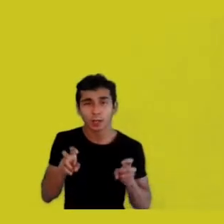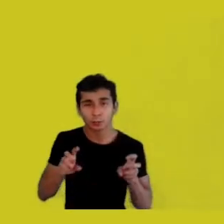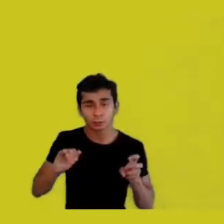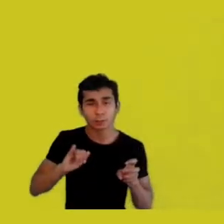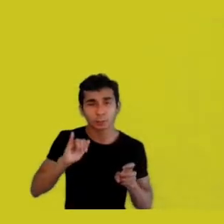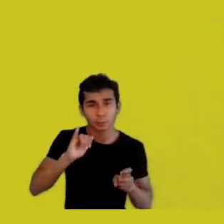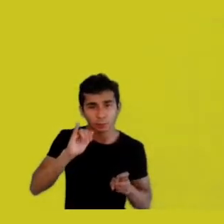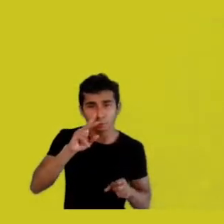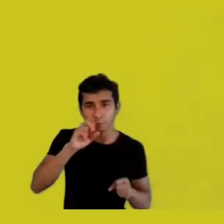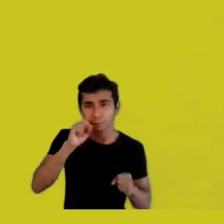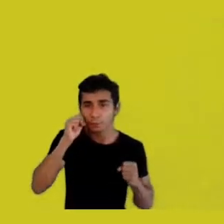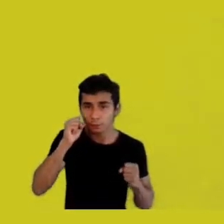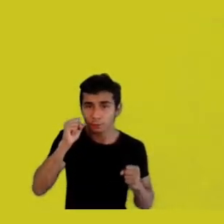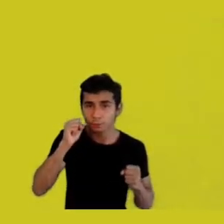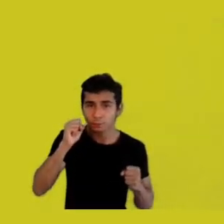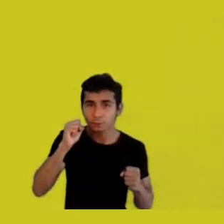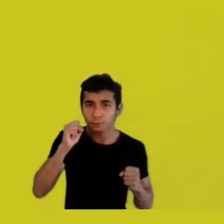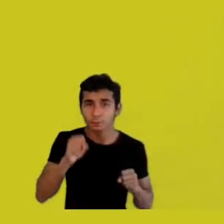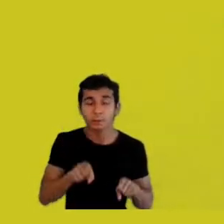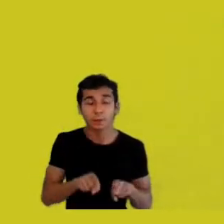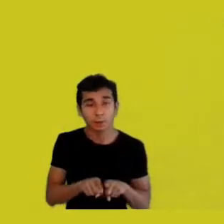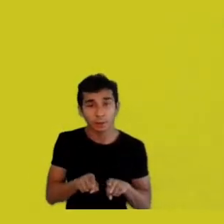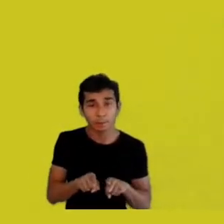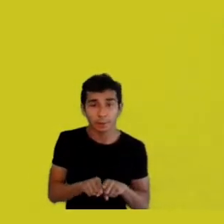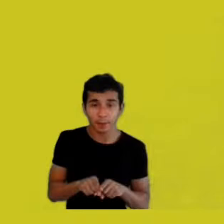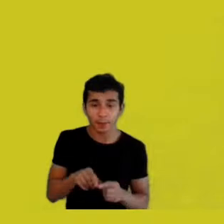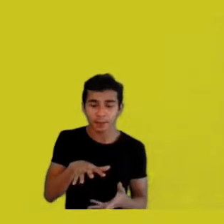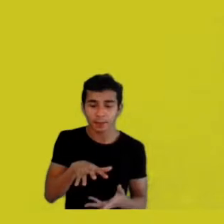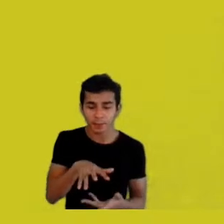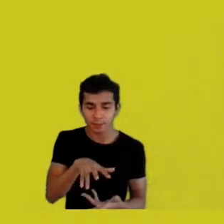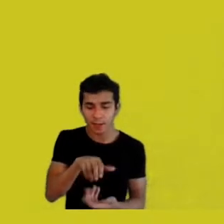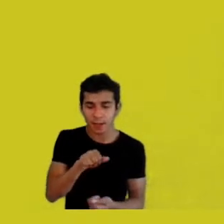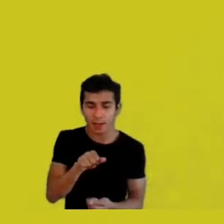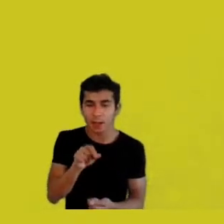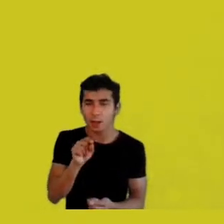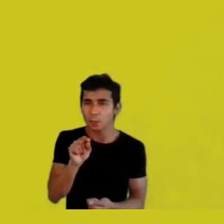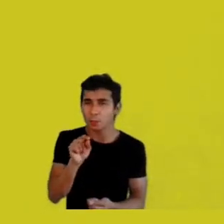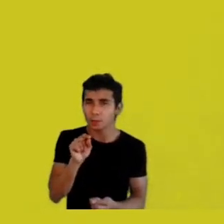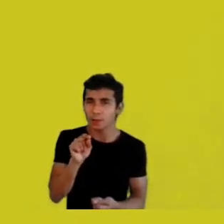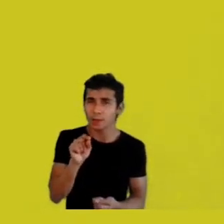And what Earth are we referring to? An Earth which is another thing?